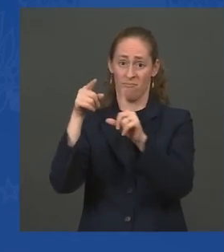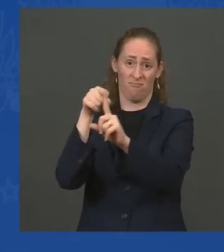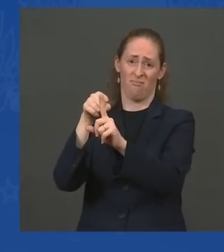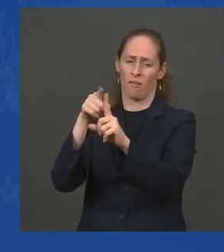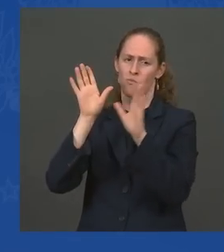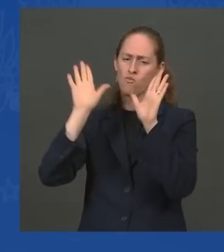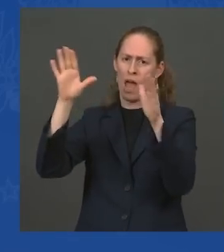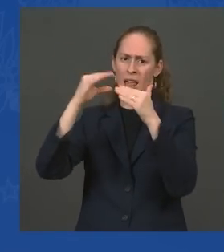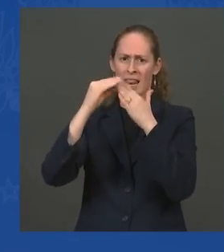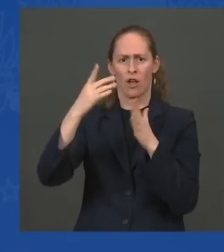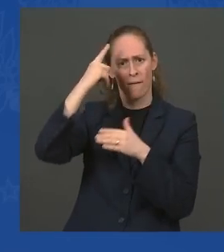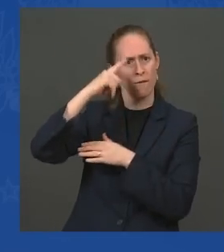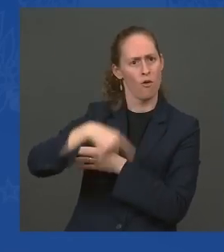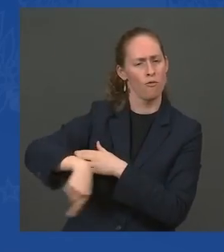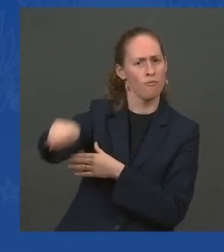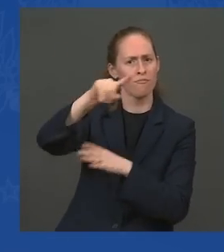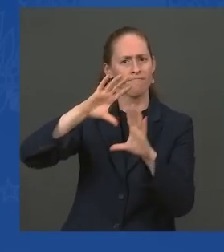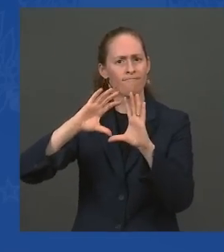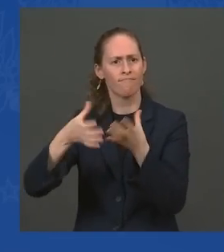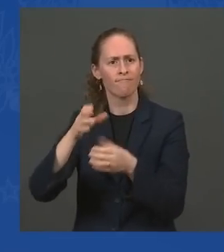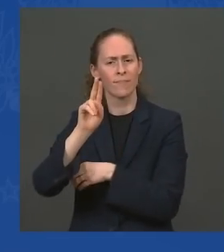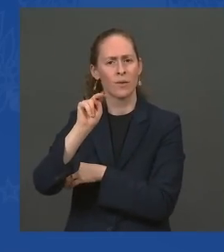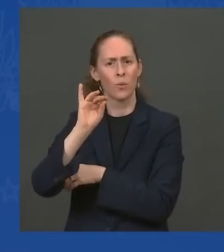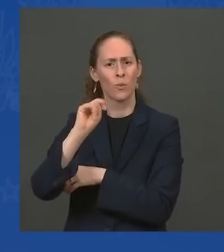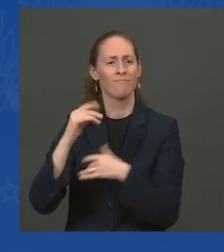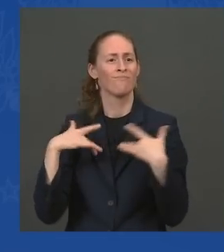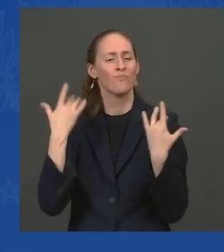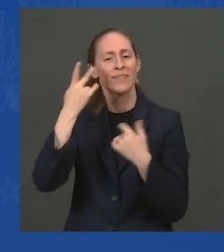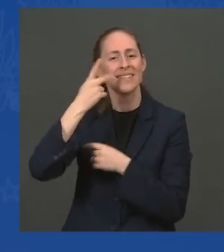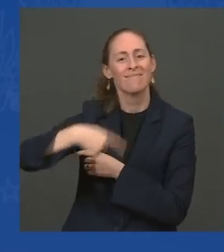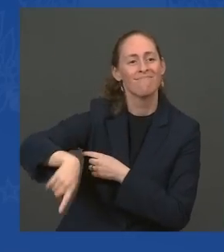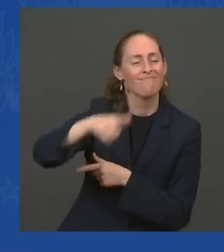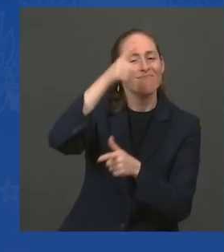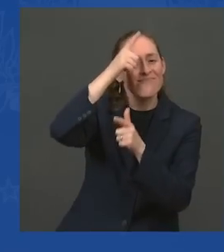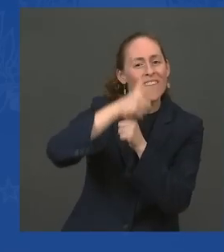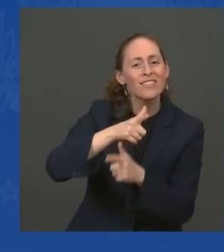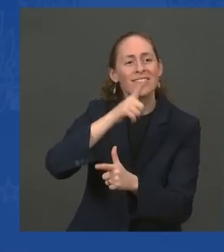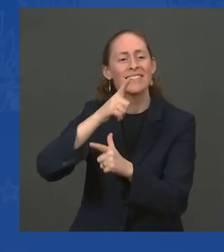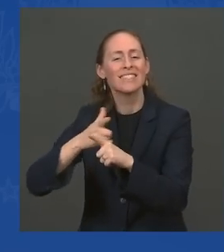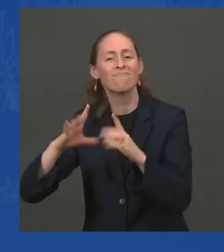with my brothers and sisters from the labor movement. Thank you so much to all of you that are here today.